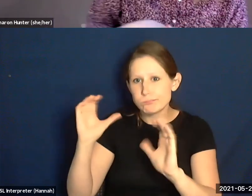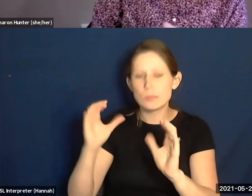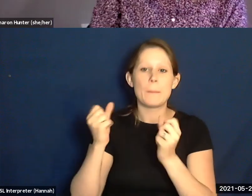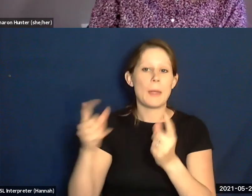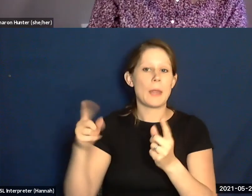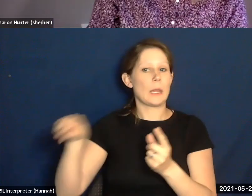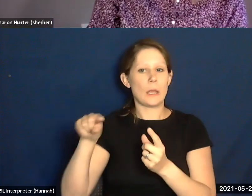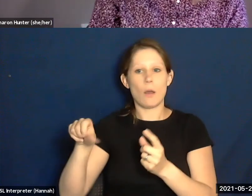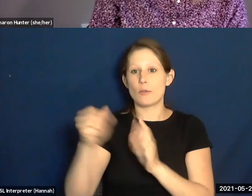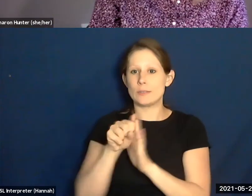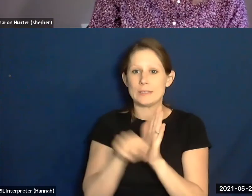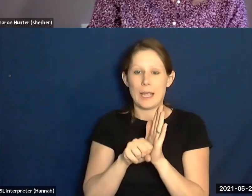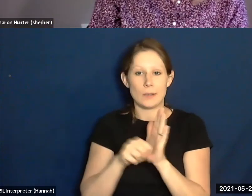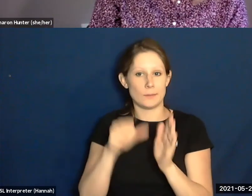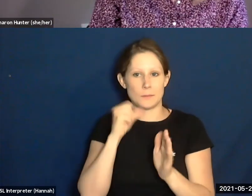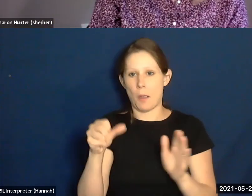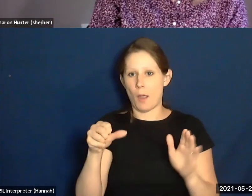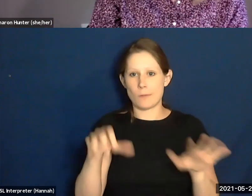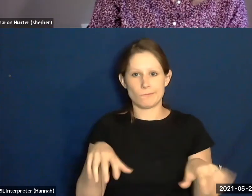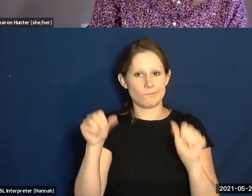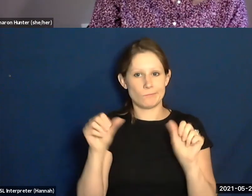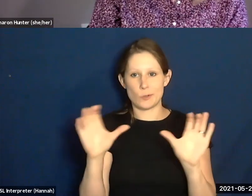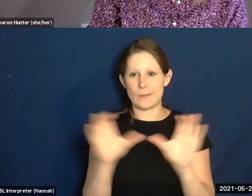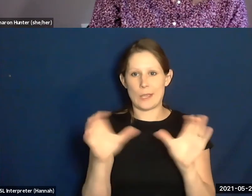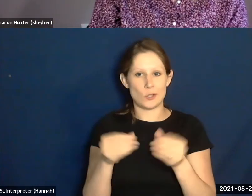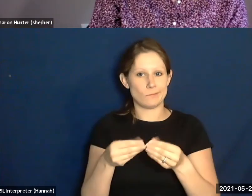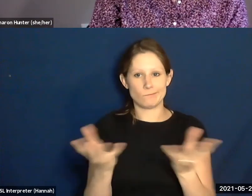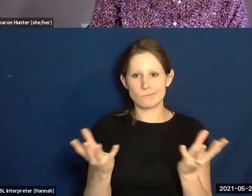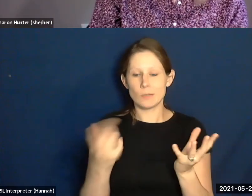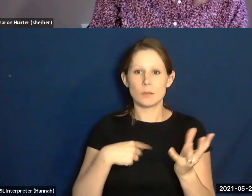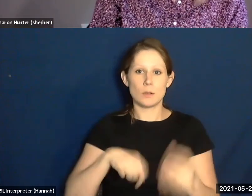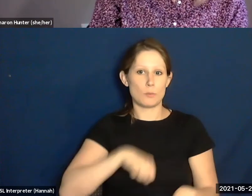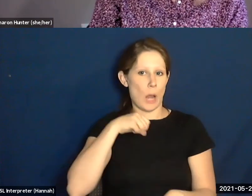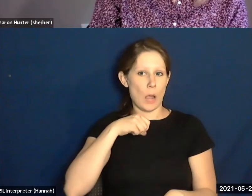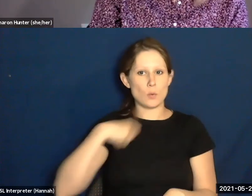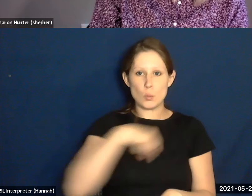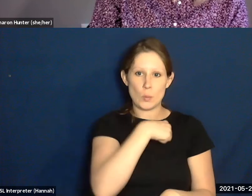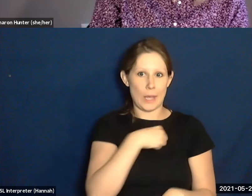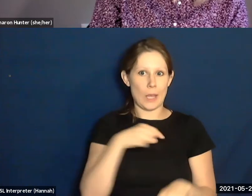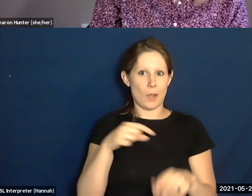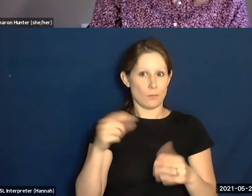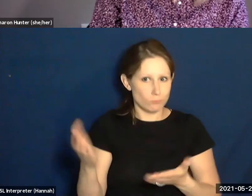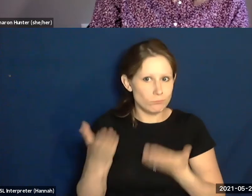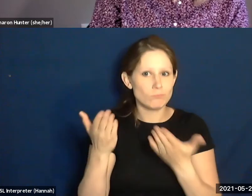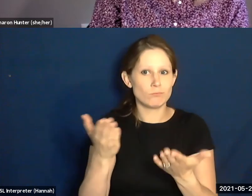this. This is something we're proud we did, and hope it doesn't have to be done forever.